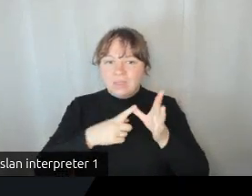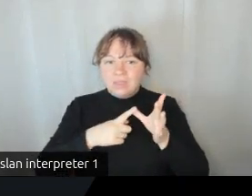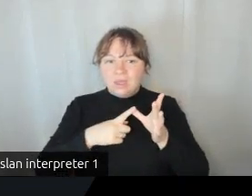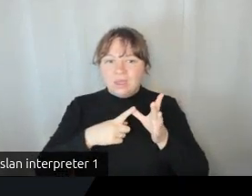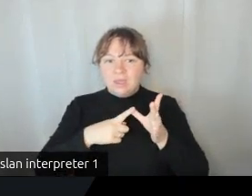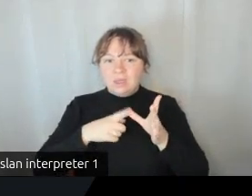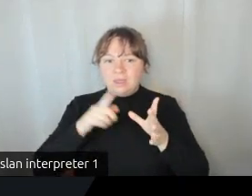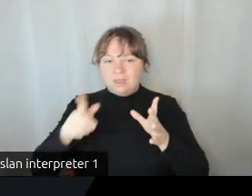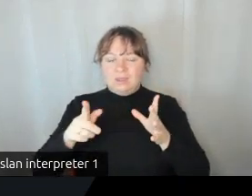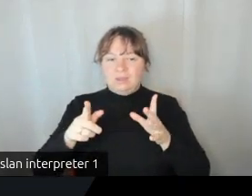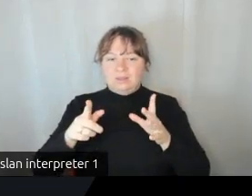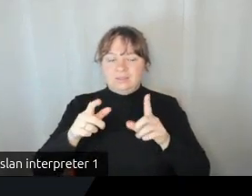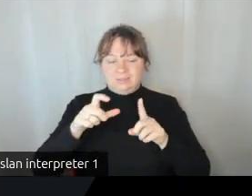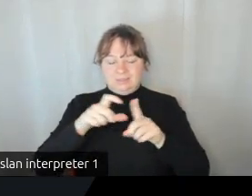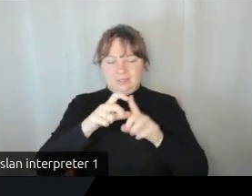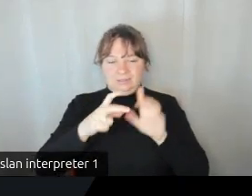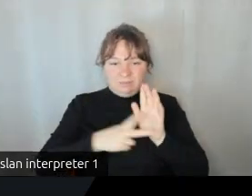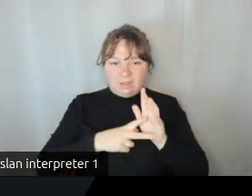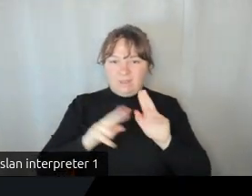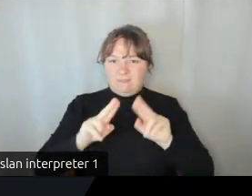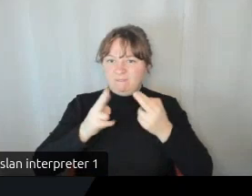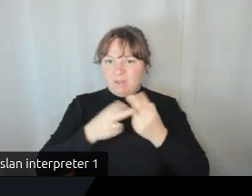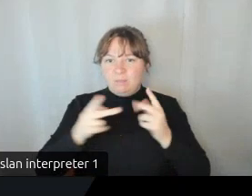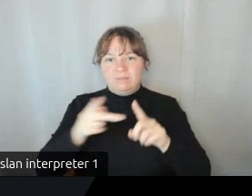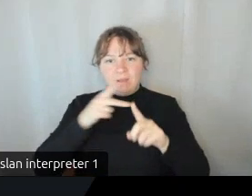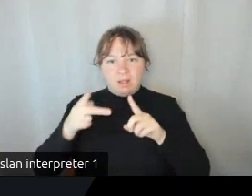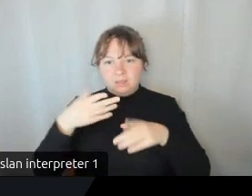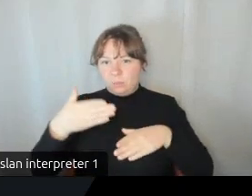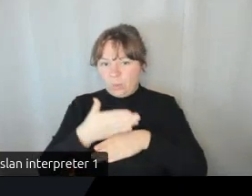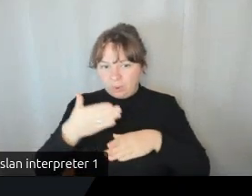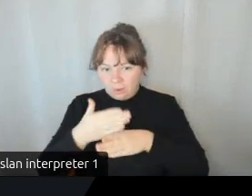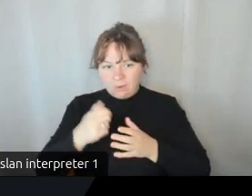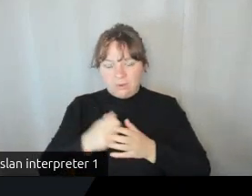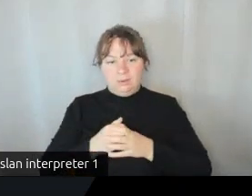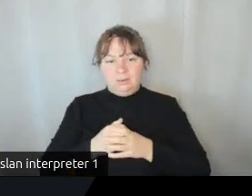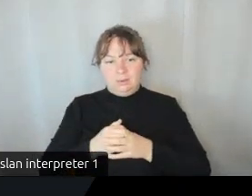violence practitioner. And we have Caitlin Stewart who is a community legal education and engagement